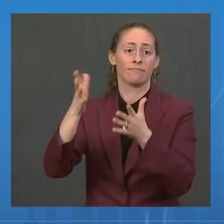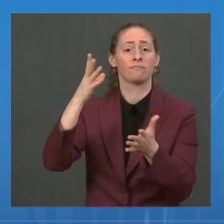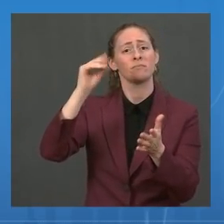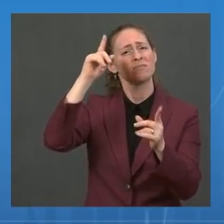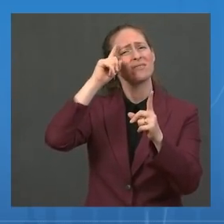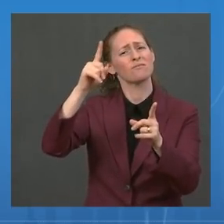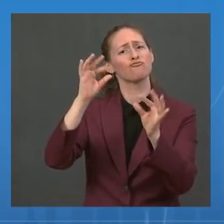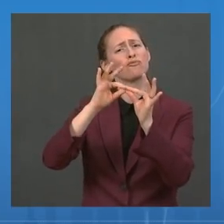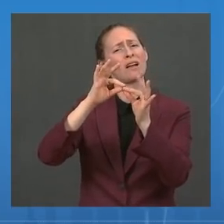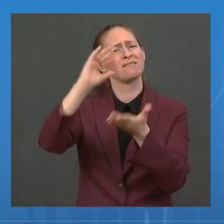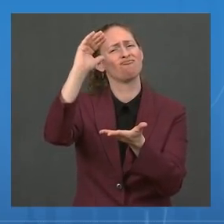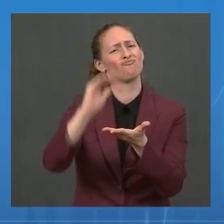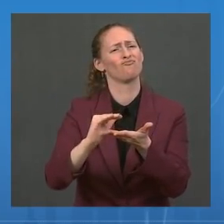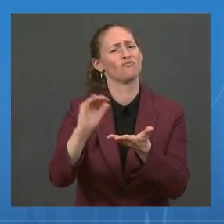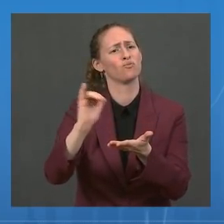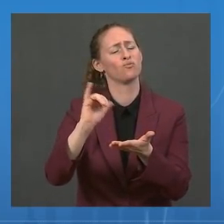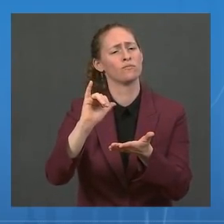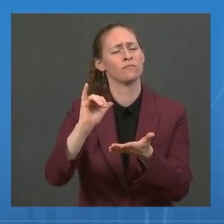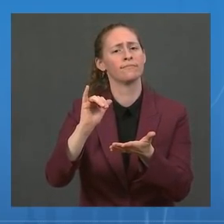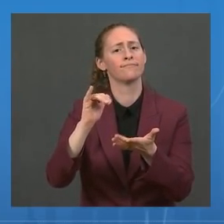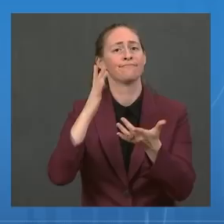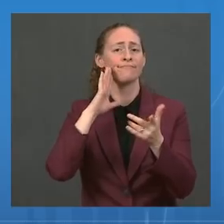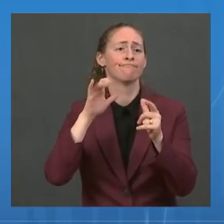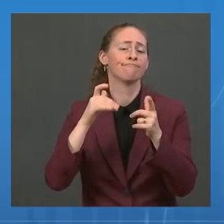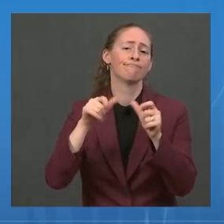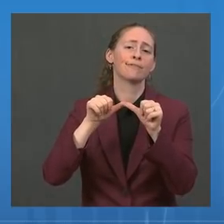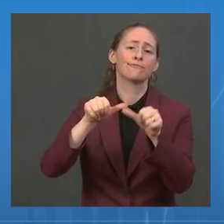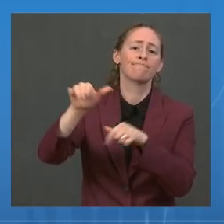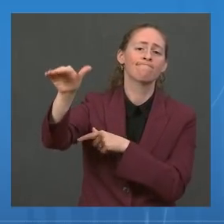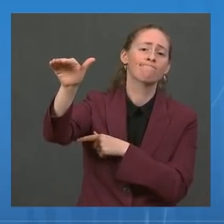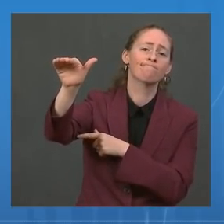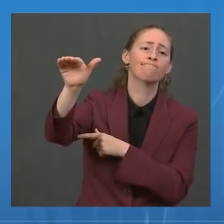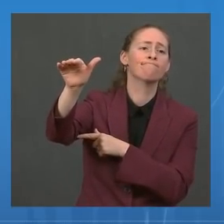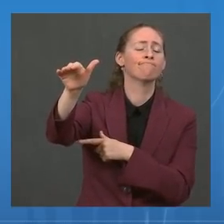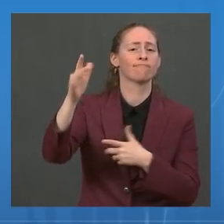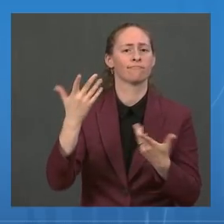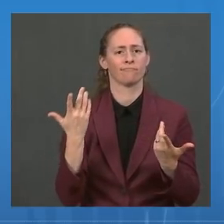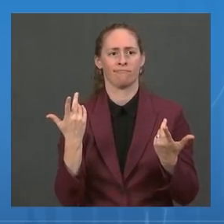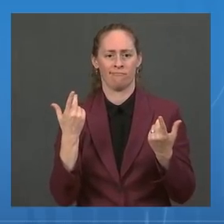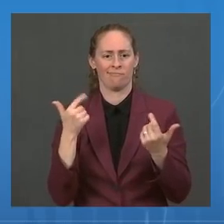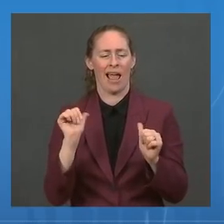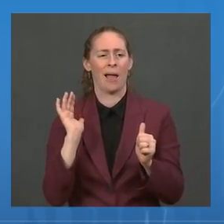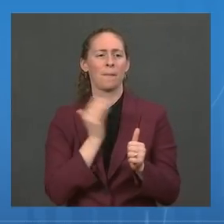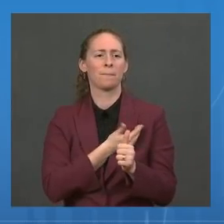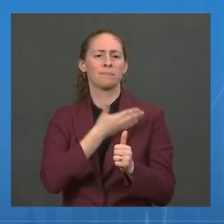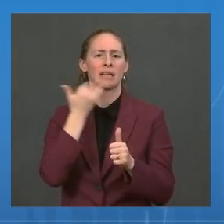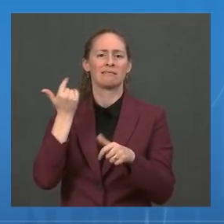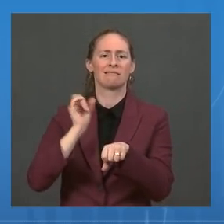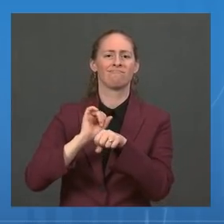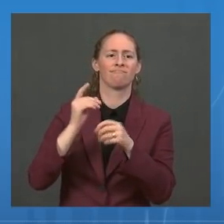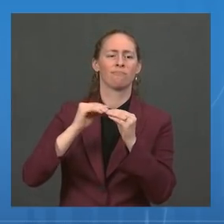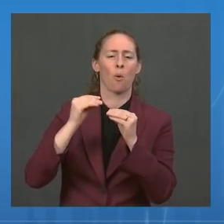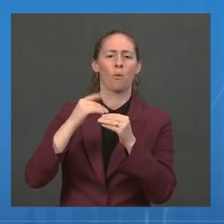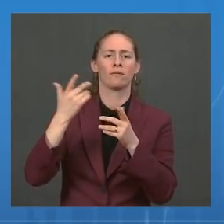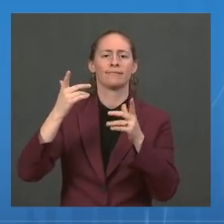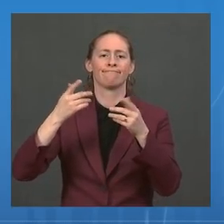So, we will continue to pull every lever we can to increase the convenience of rapid at-home testing.